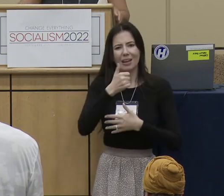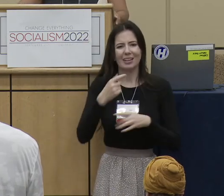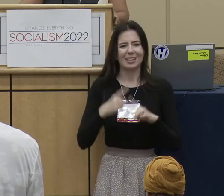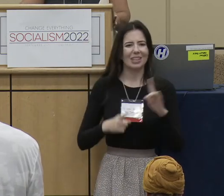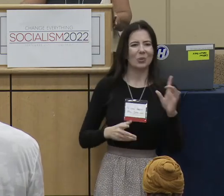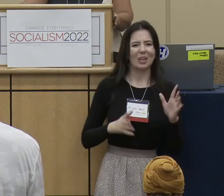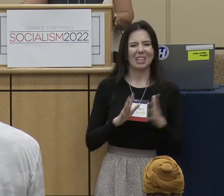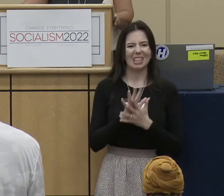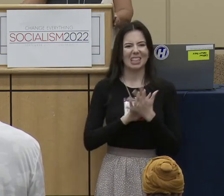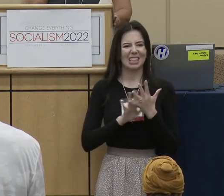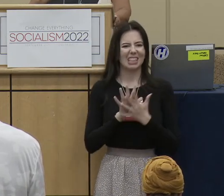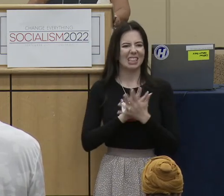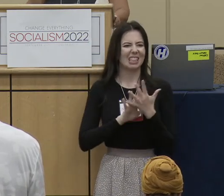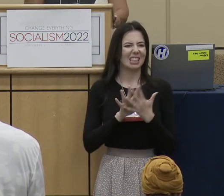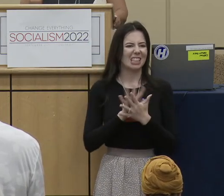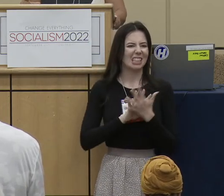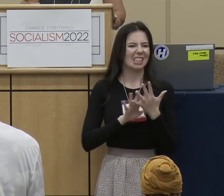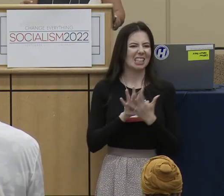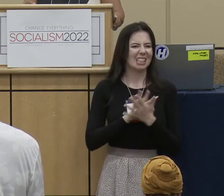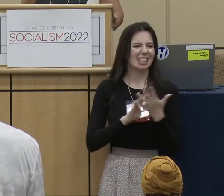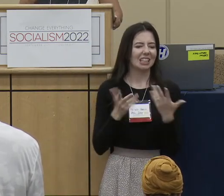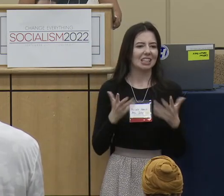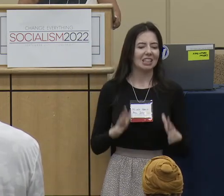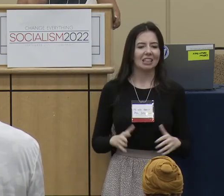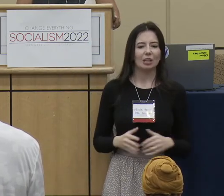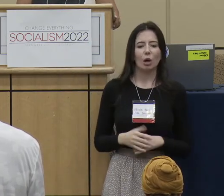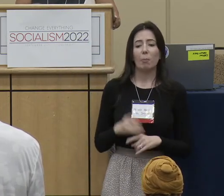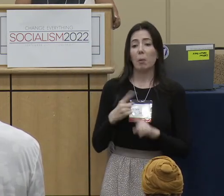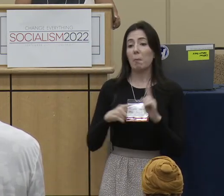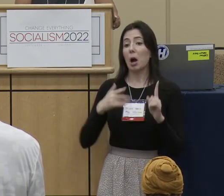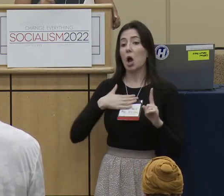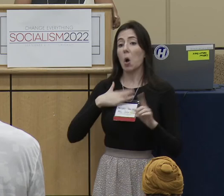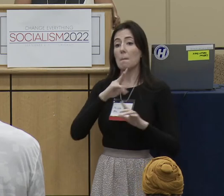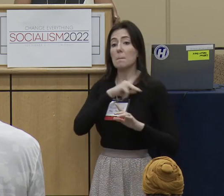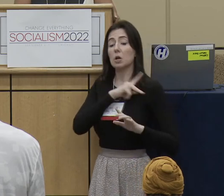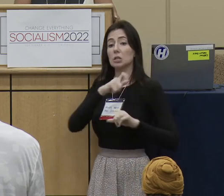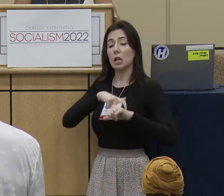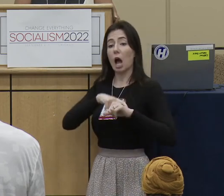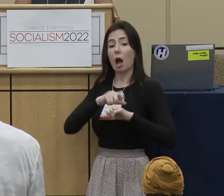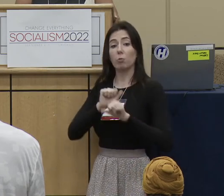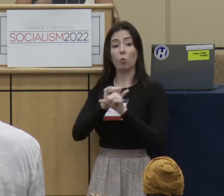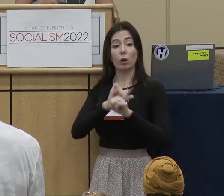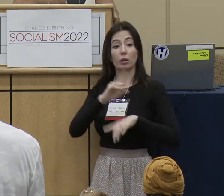that one not. It feels very unsavory sometimes. But in my